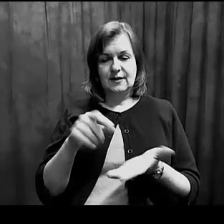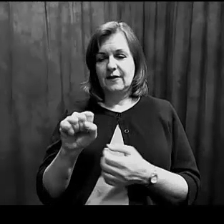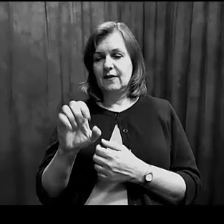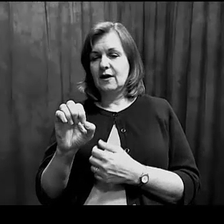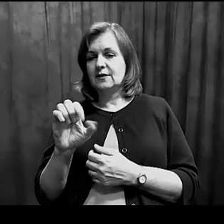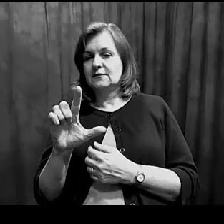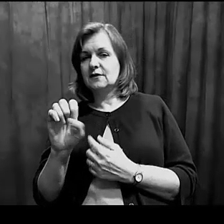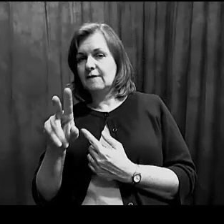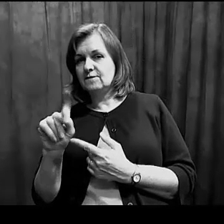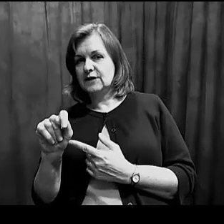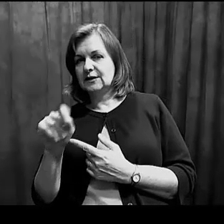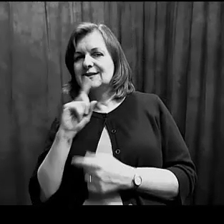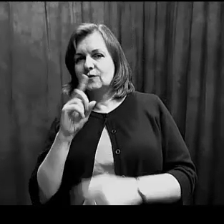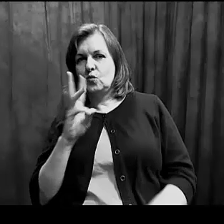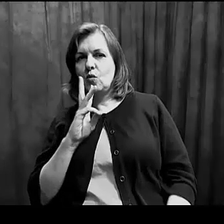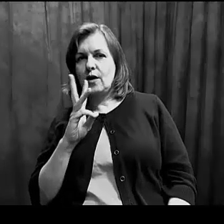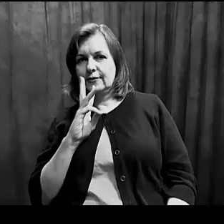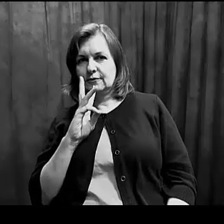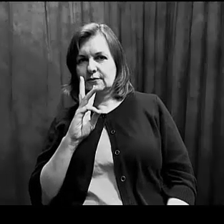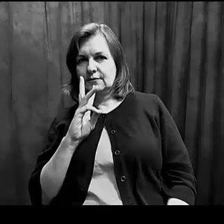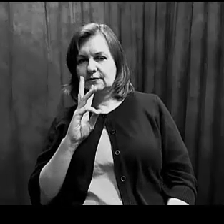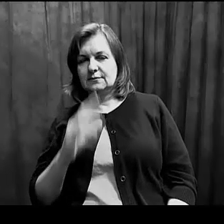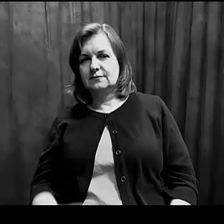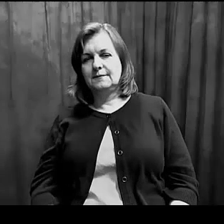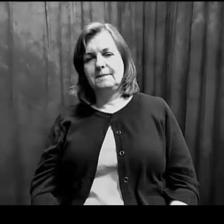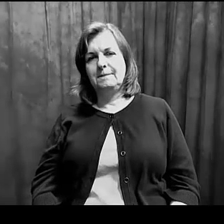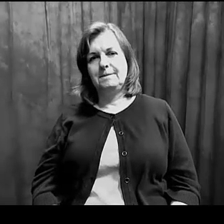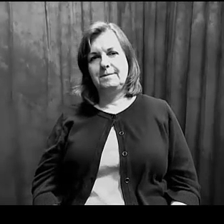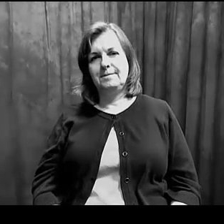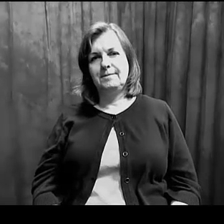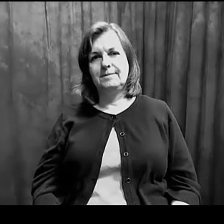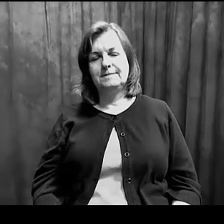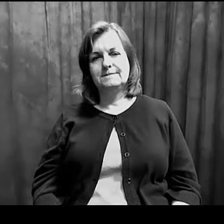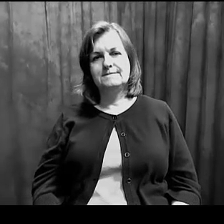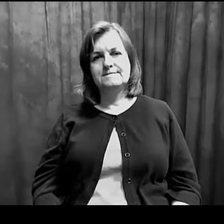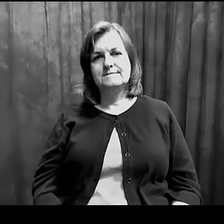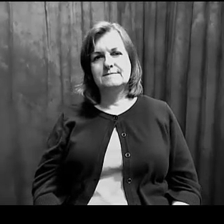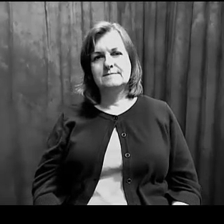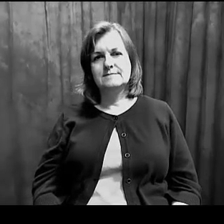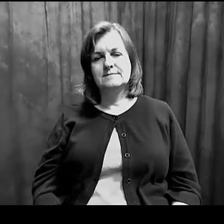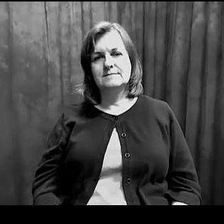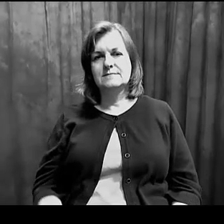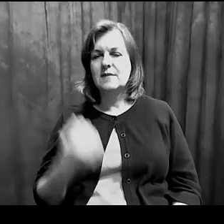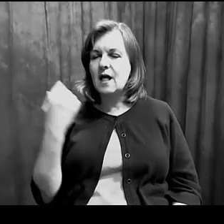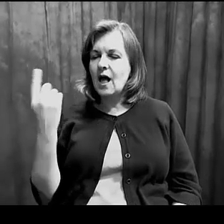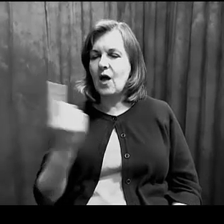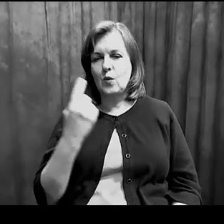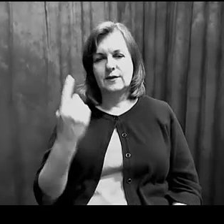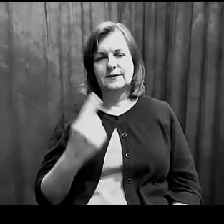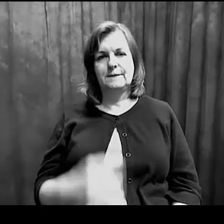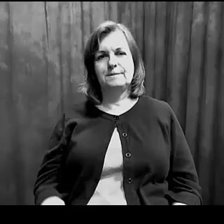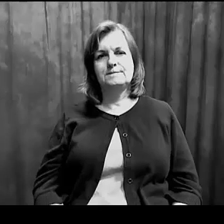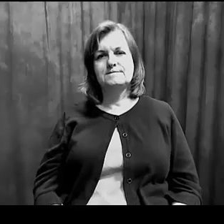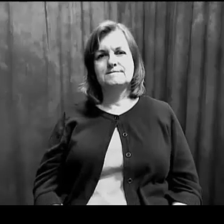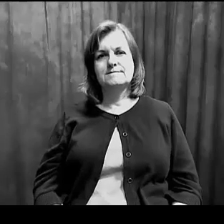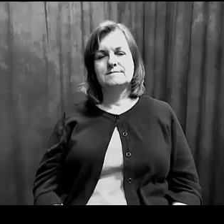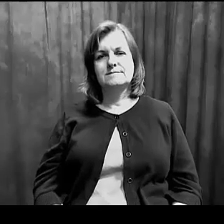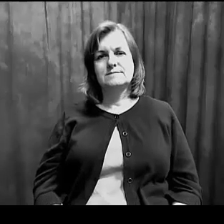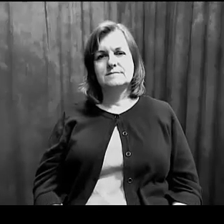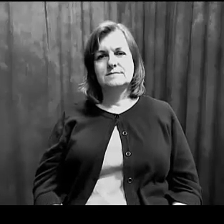it means I have a solution who's solvent is water